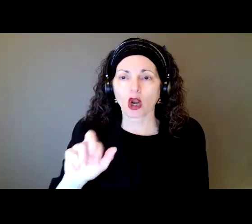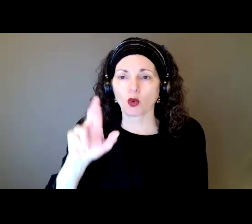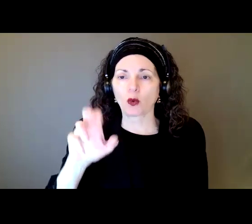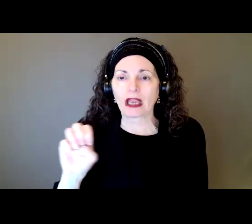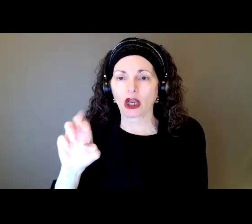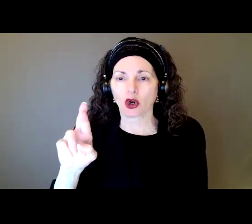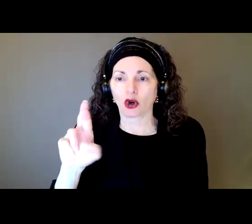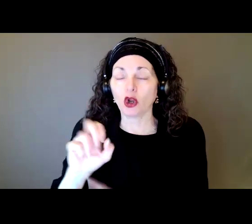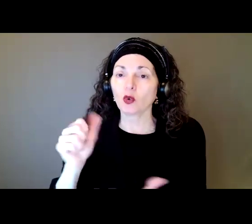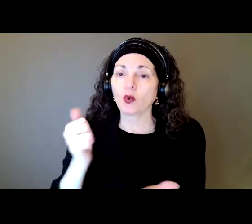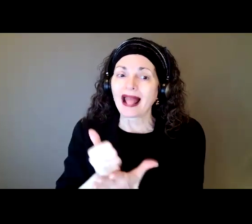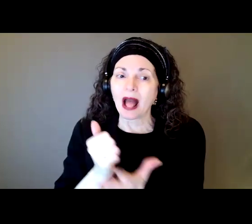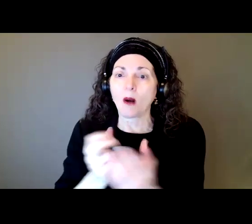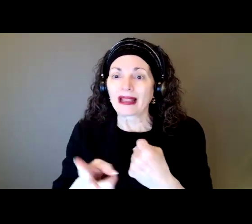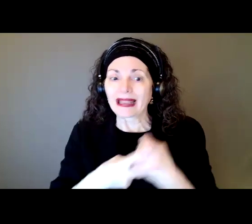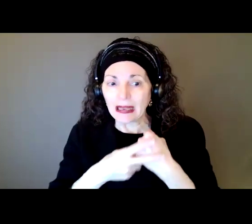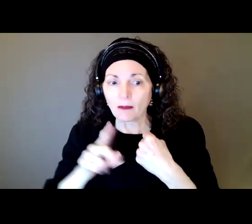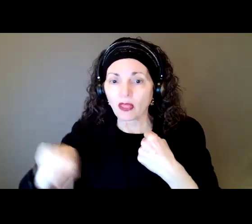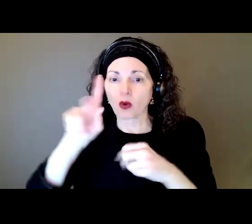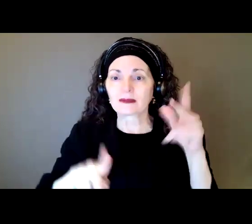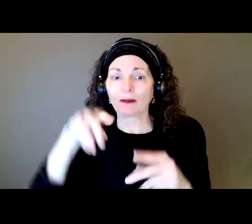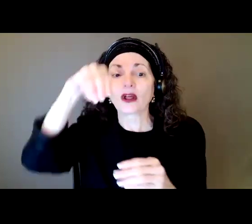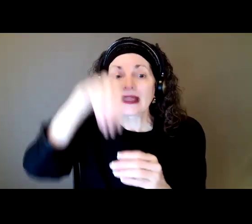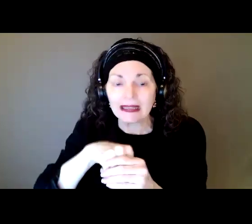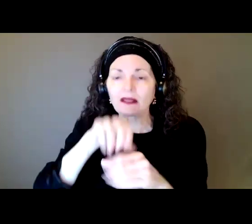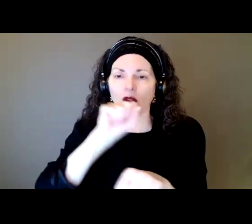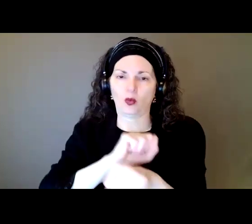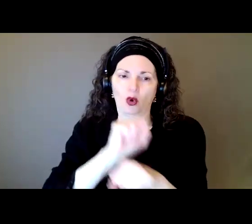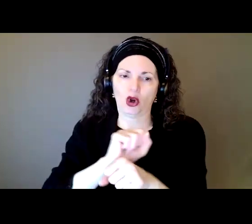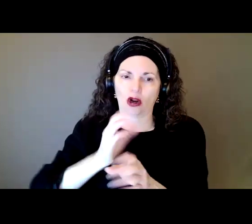in this workforce. We have issued a lot of information